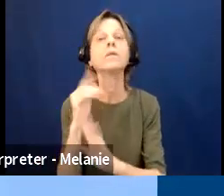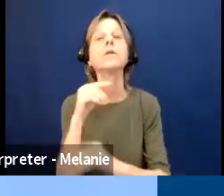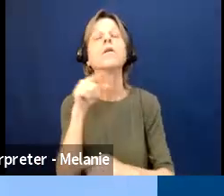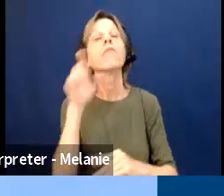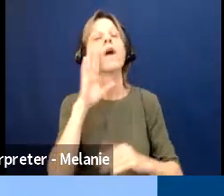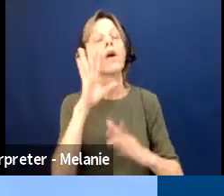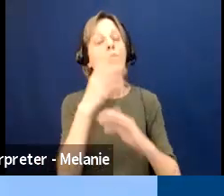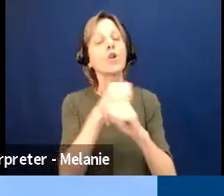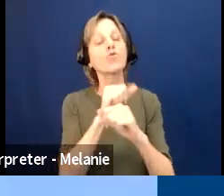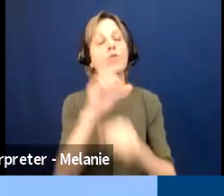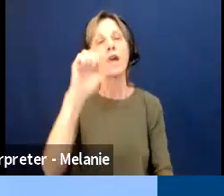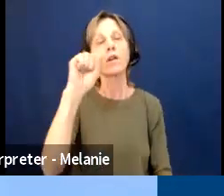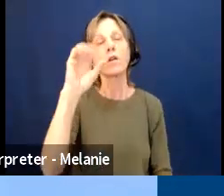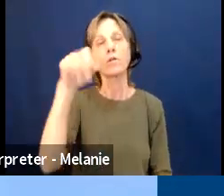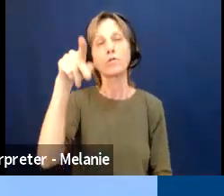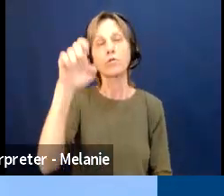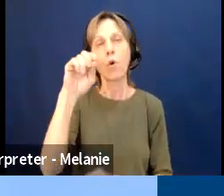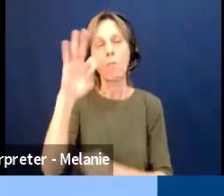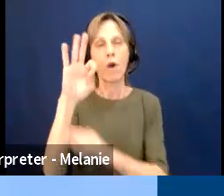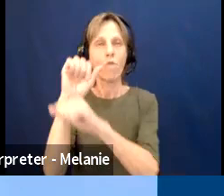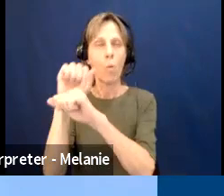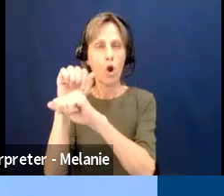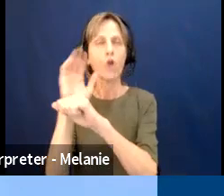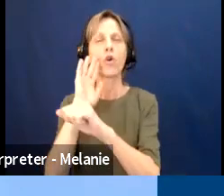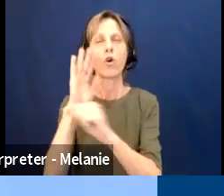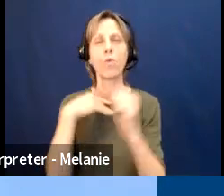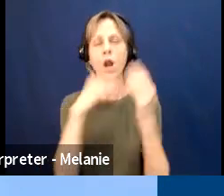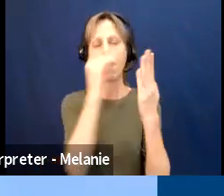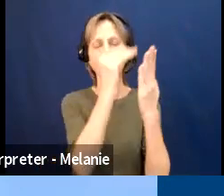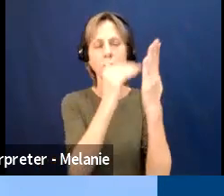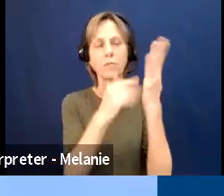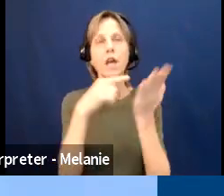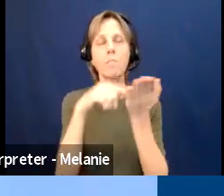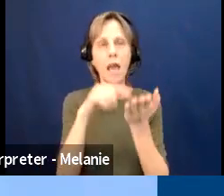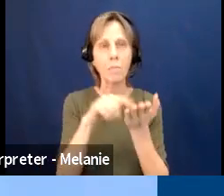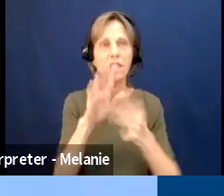they'll have payments they'll have time frames and then do understand you receive different checks